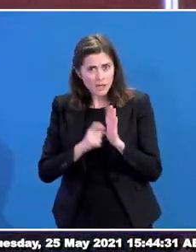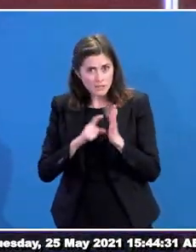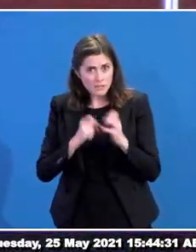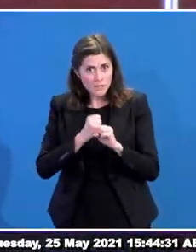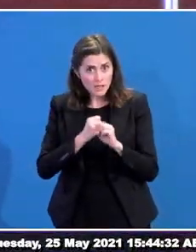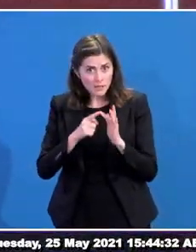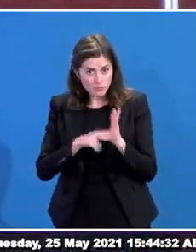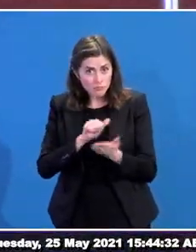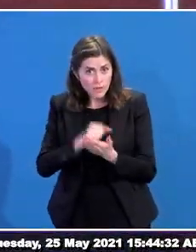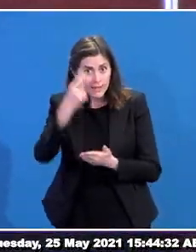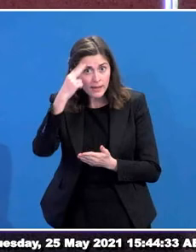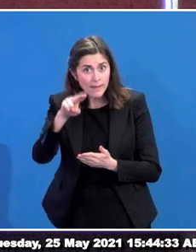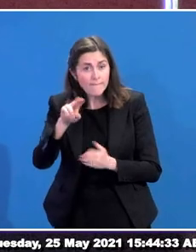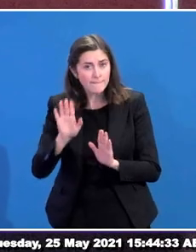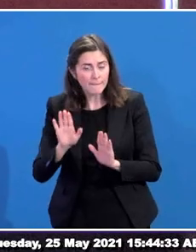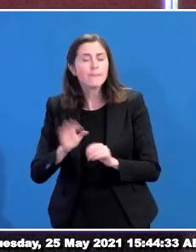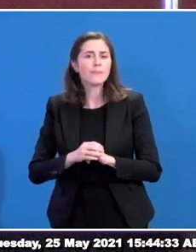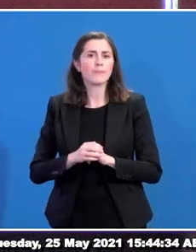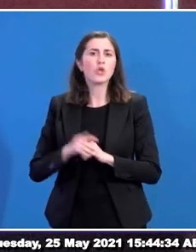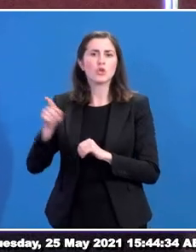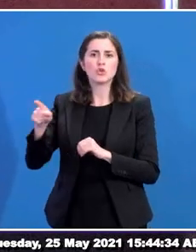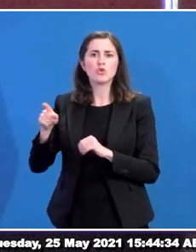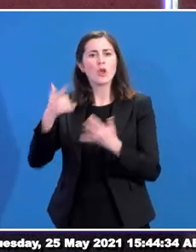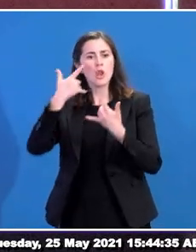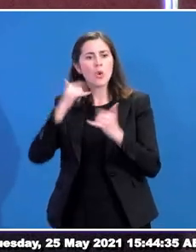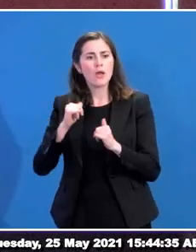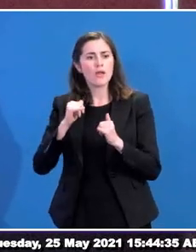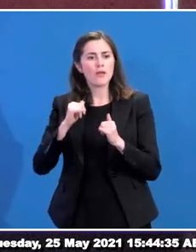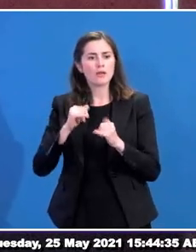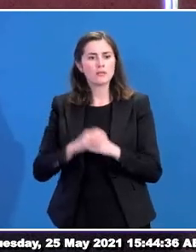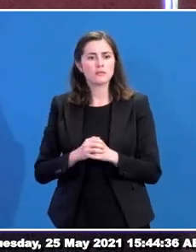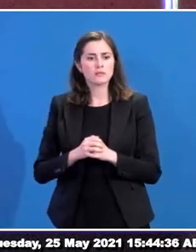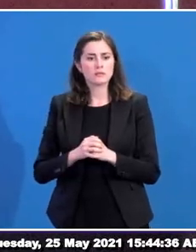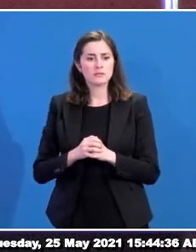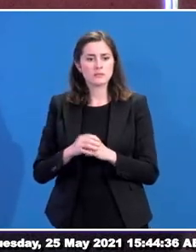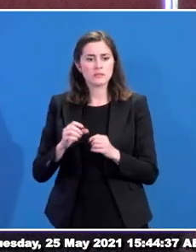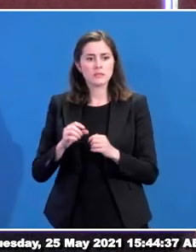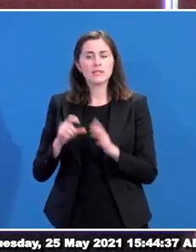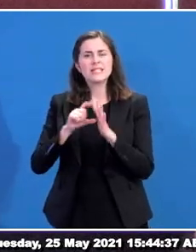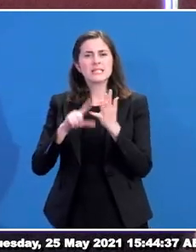Duggan, yes. CHAIR: Mr Duggan represents Sunnyfield. He is going to ask you a couple of questions.